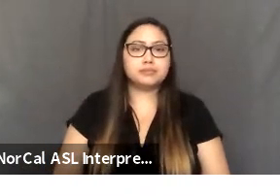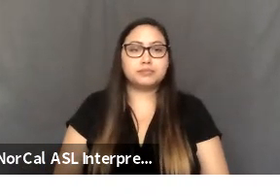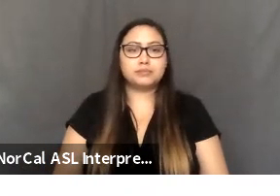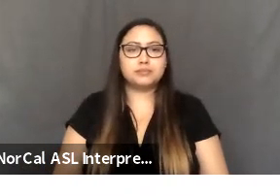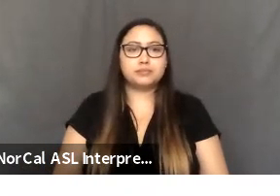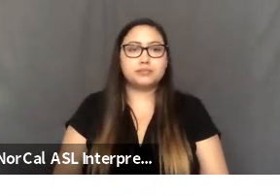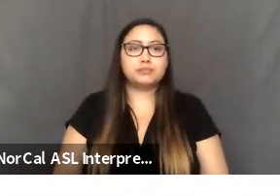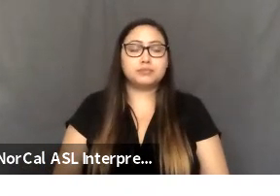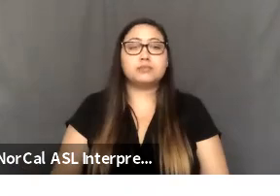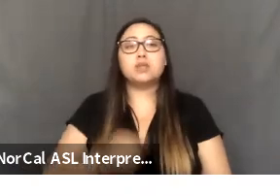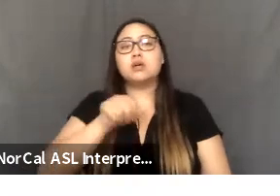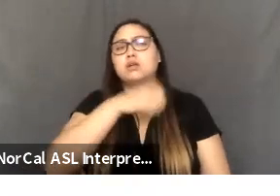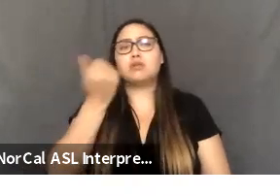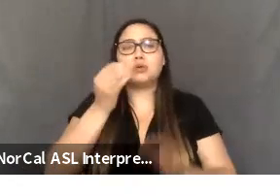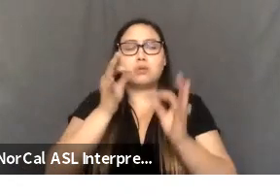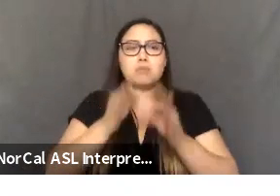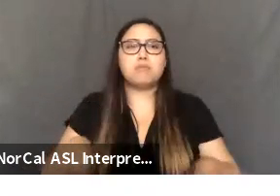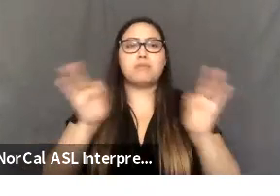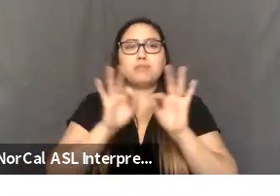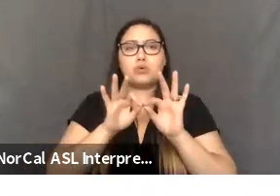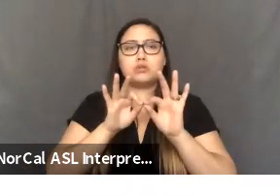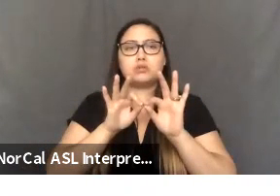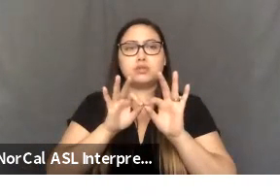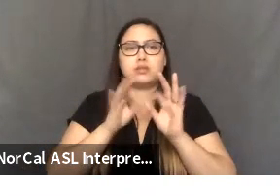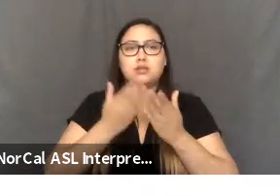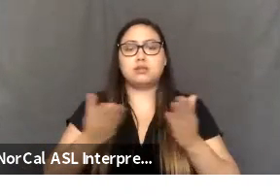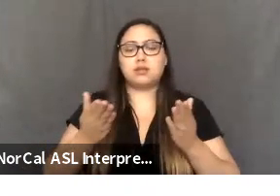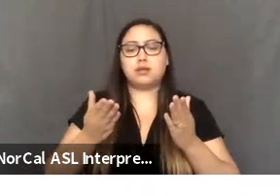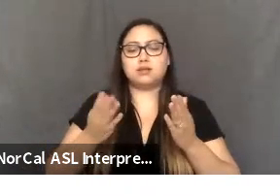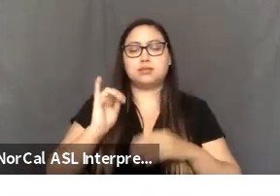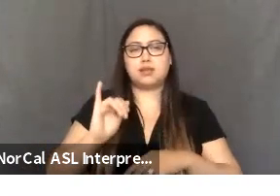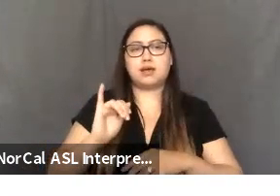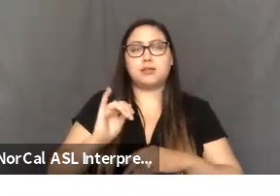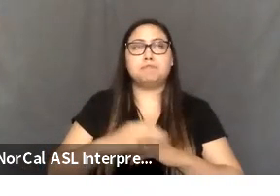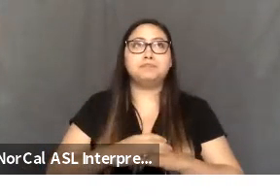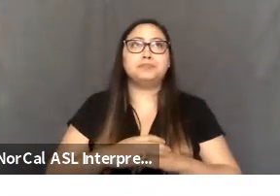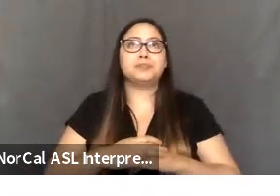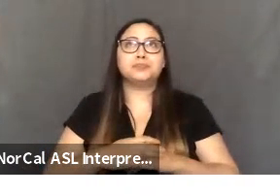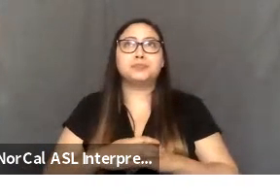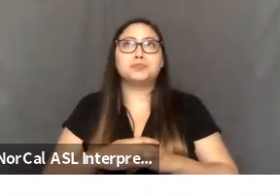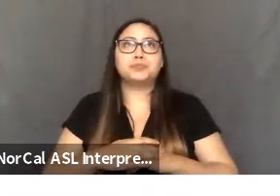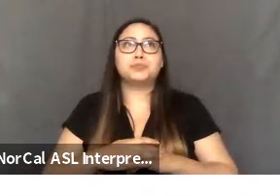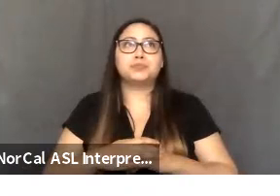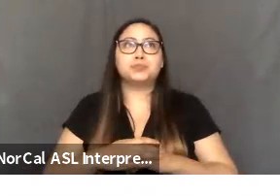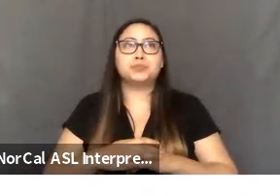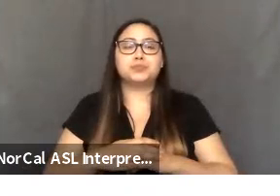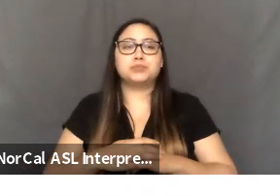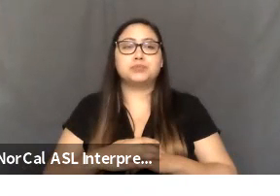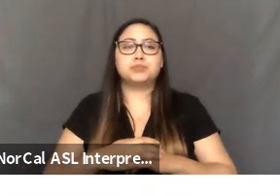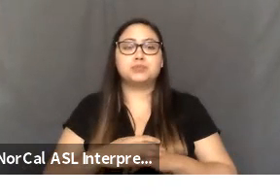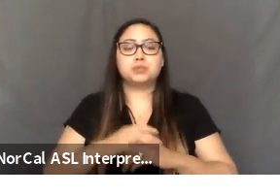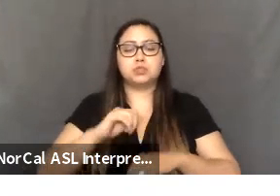So another important factor that really facilitated this position was going back to what